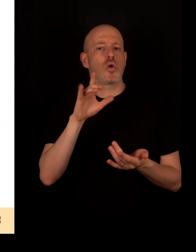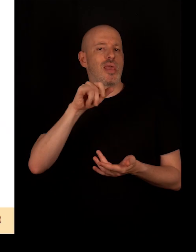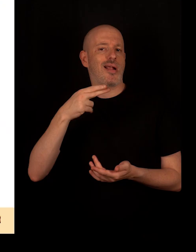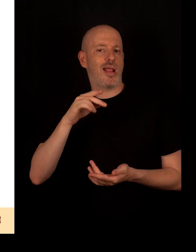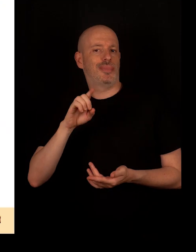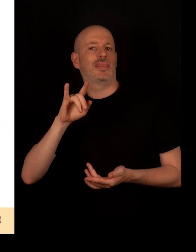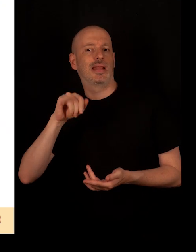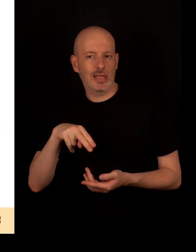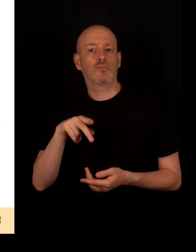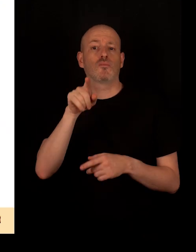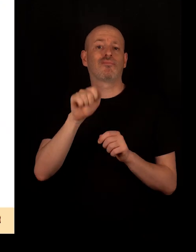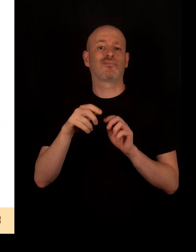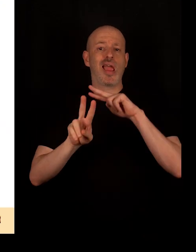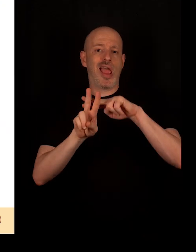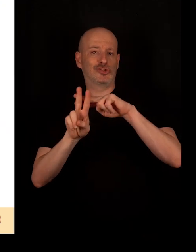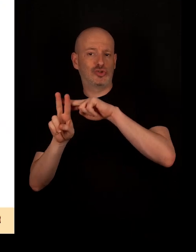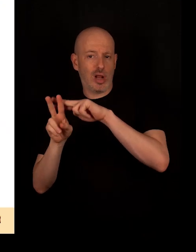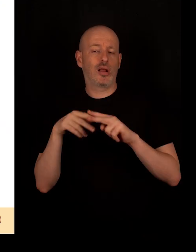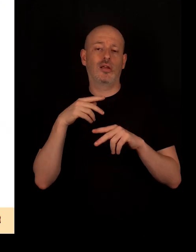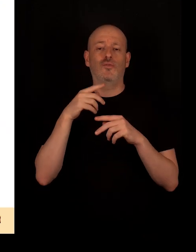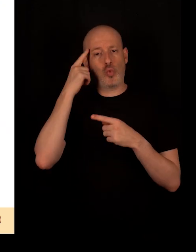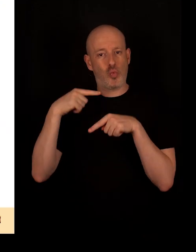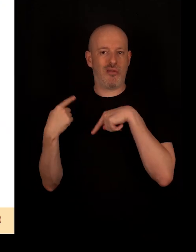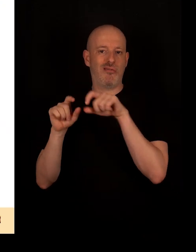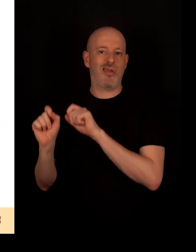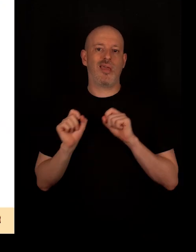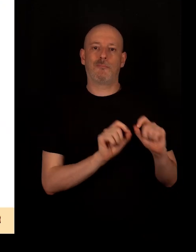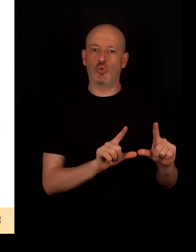LinkedIn . You can also use the hashtag so we can repost your post.